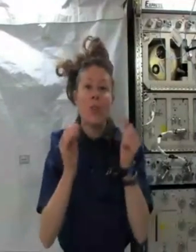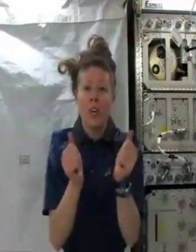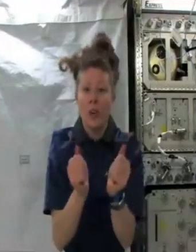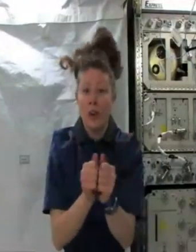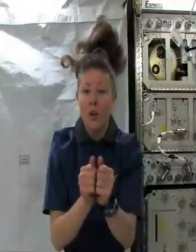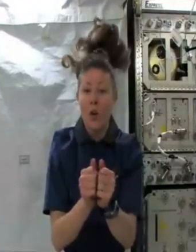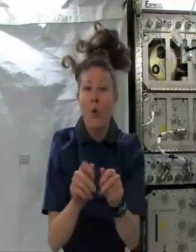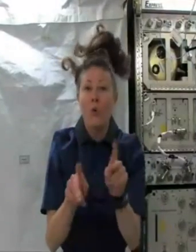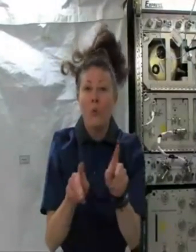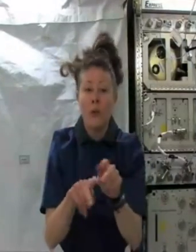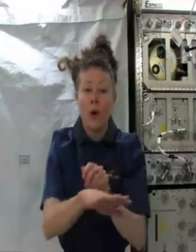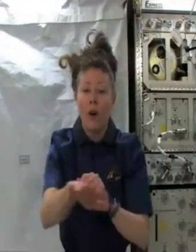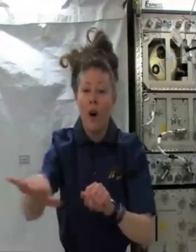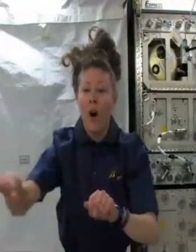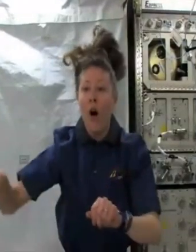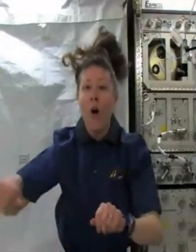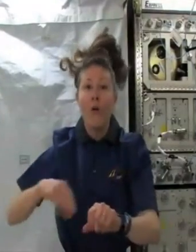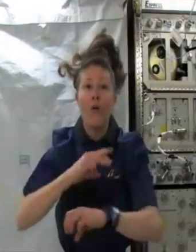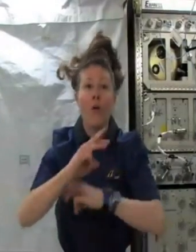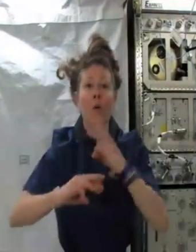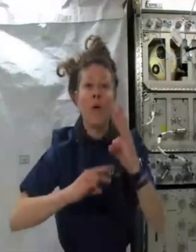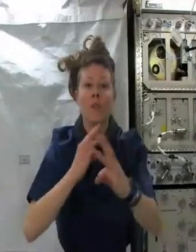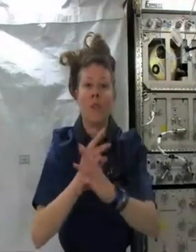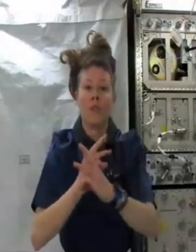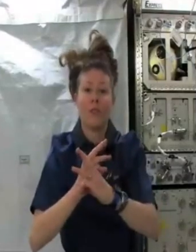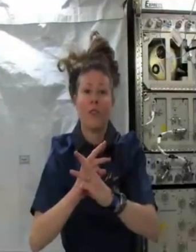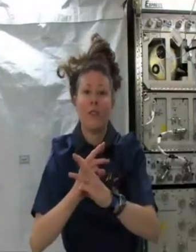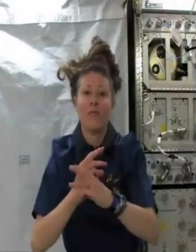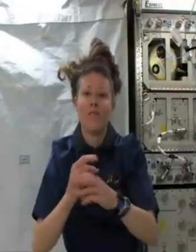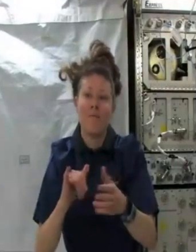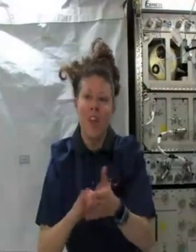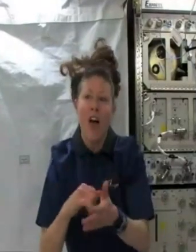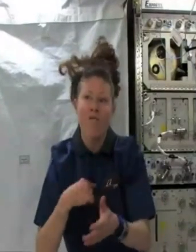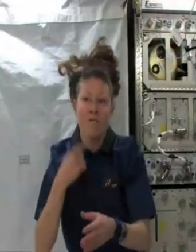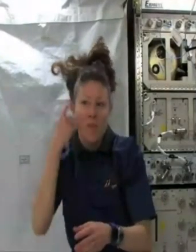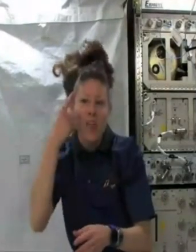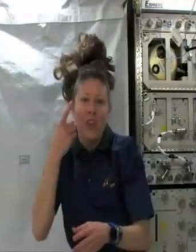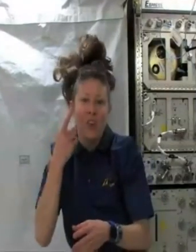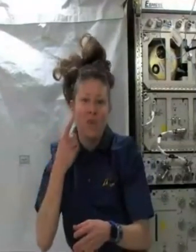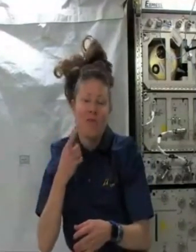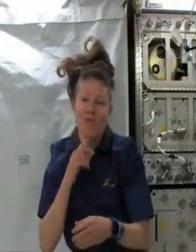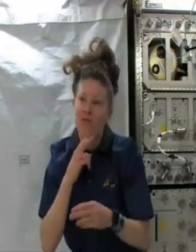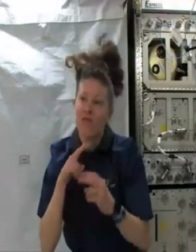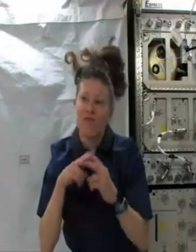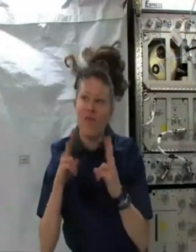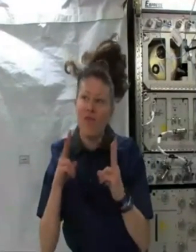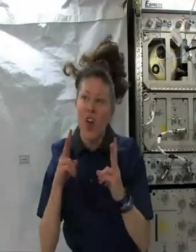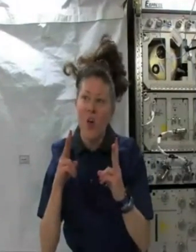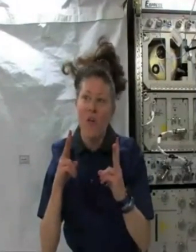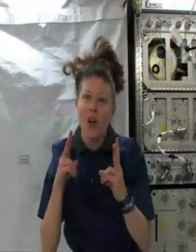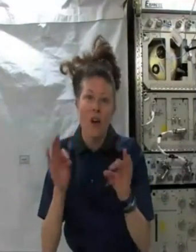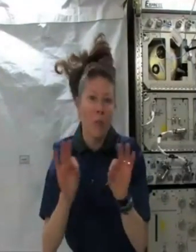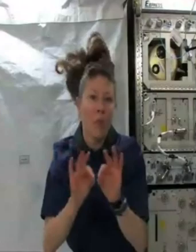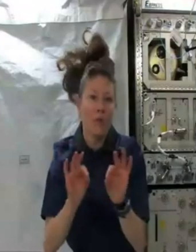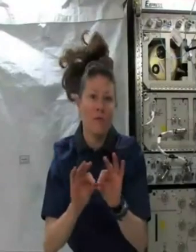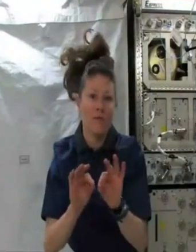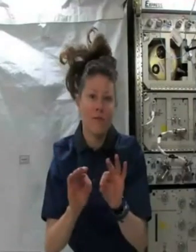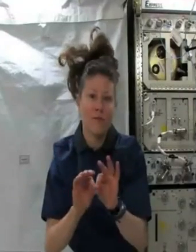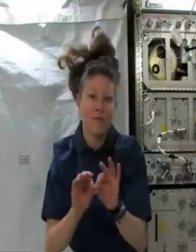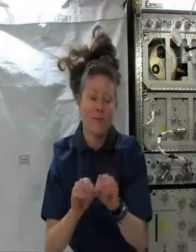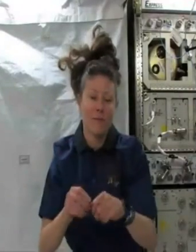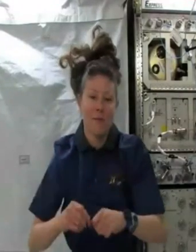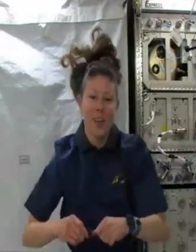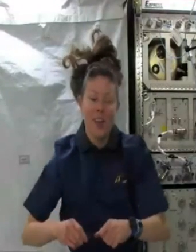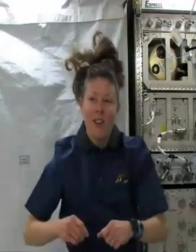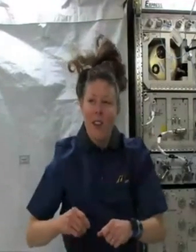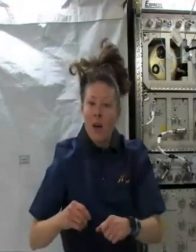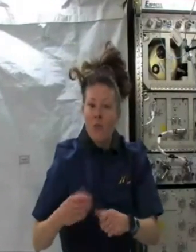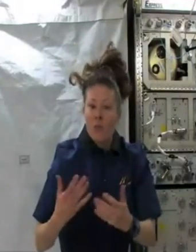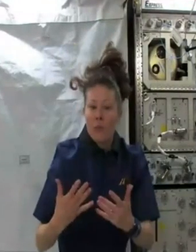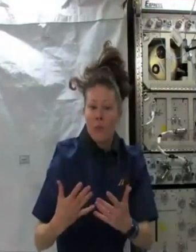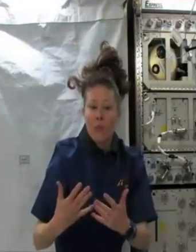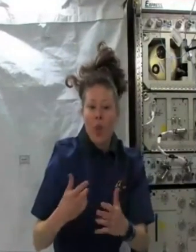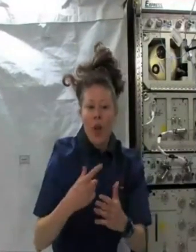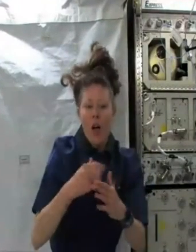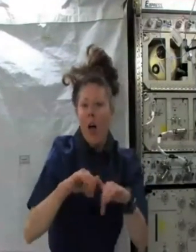Some days I communicate with people all around the world. That is what I think is very important.